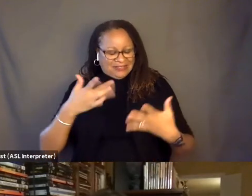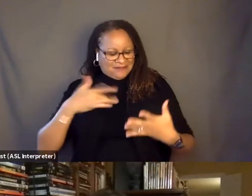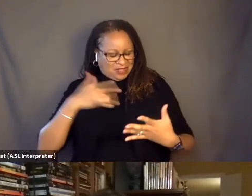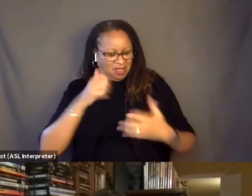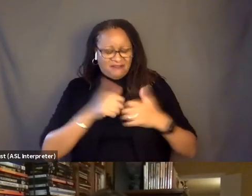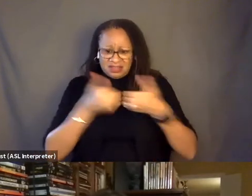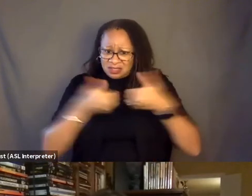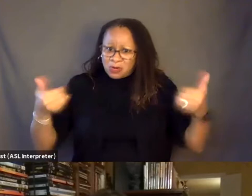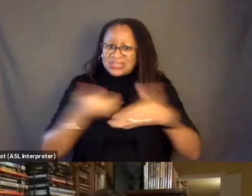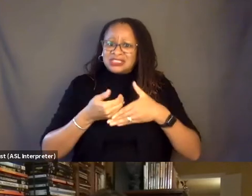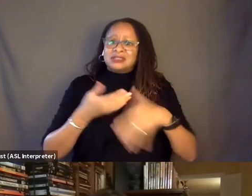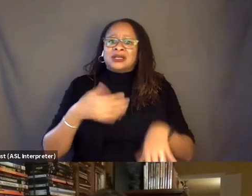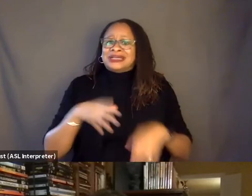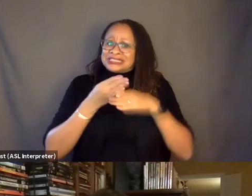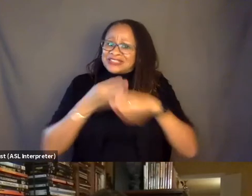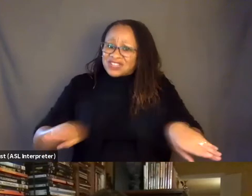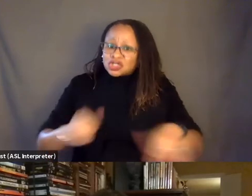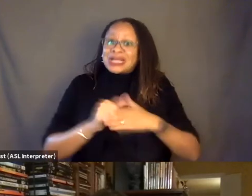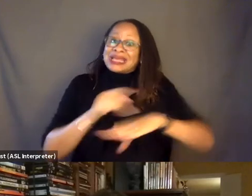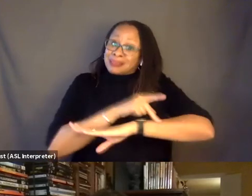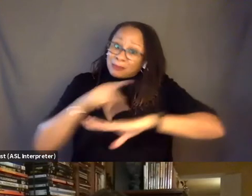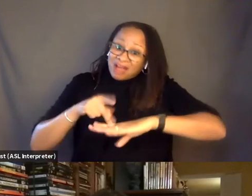are in the very platforms that distribute this.